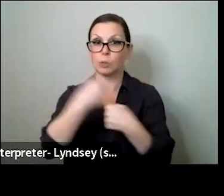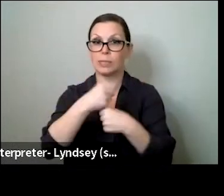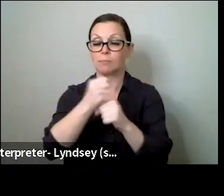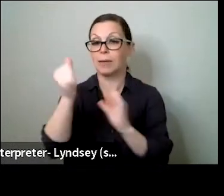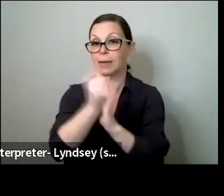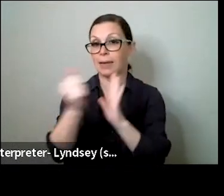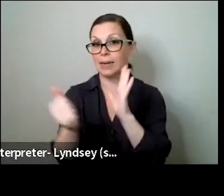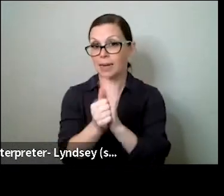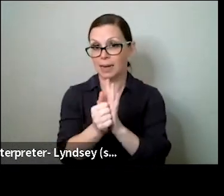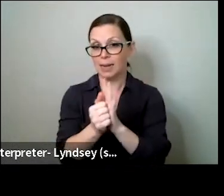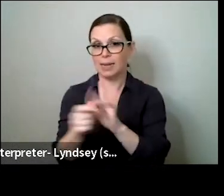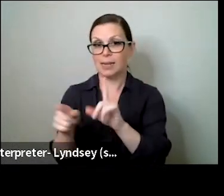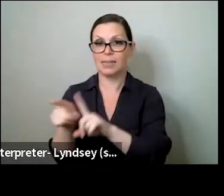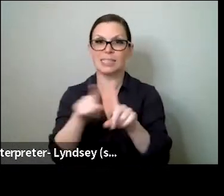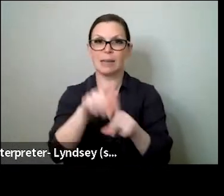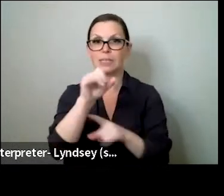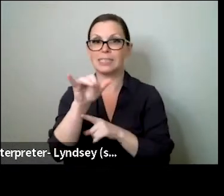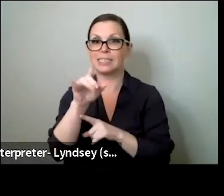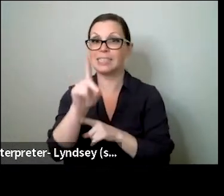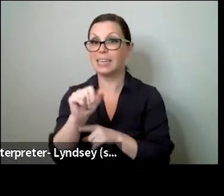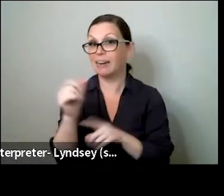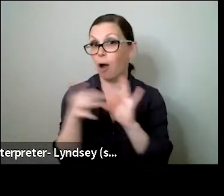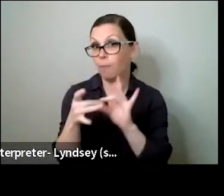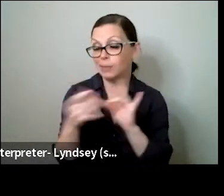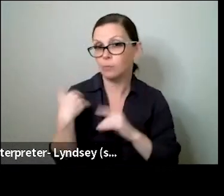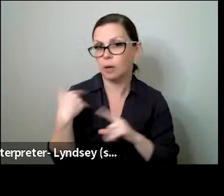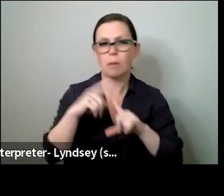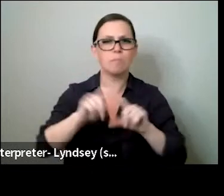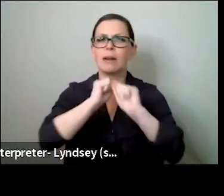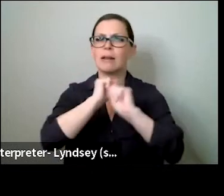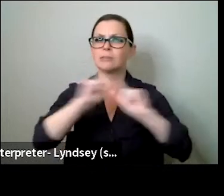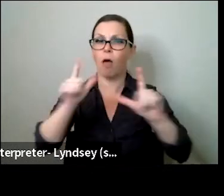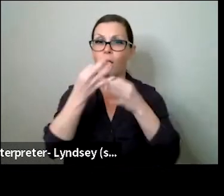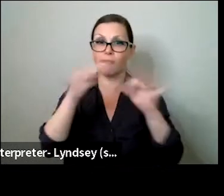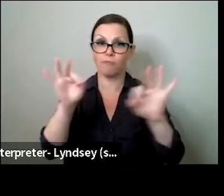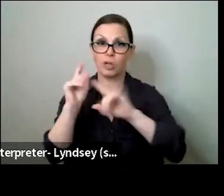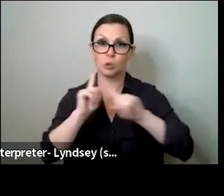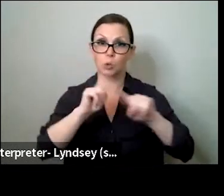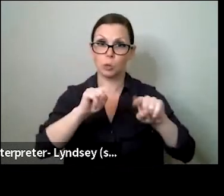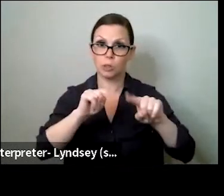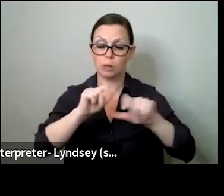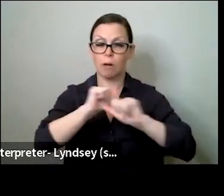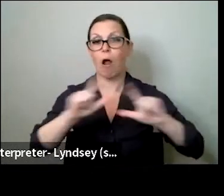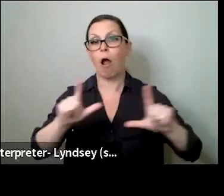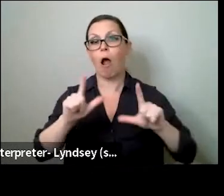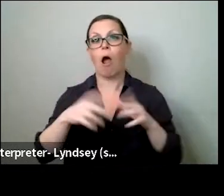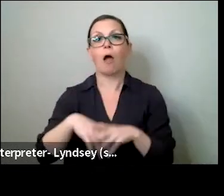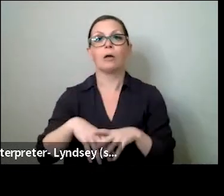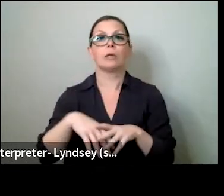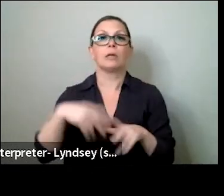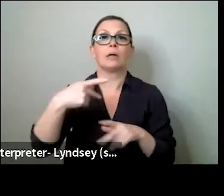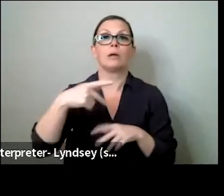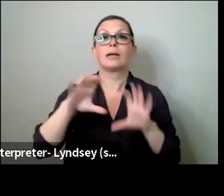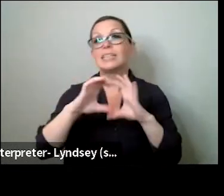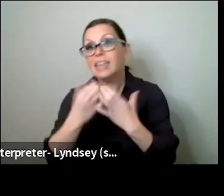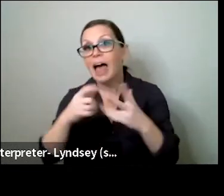as Cyd said at the beginning, but everything is free to attend, All of our classes, panels, everything is free,